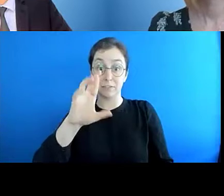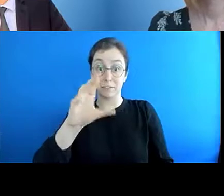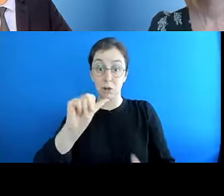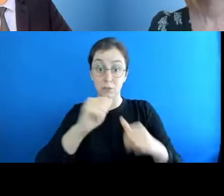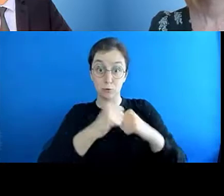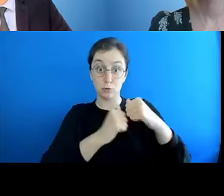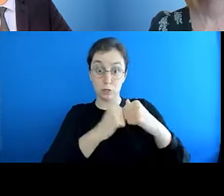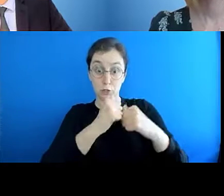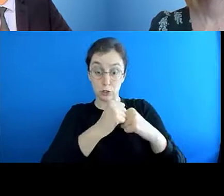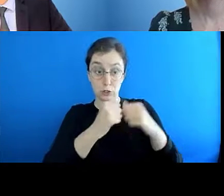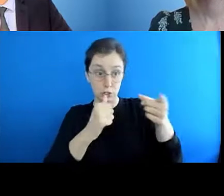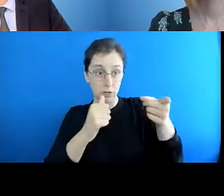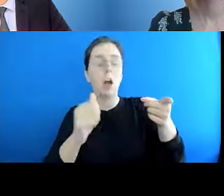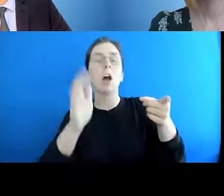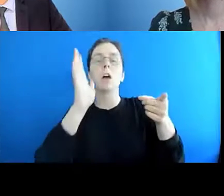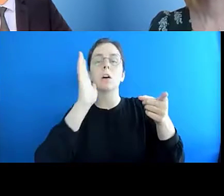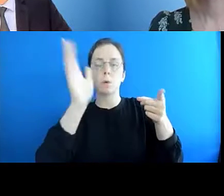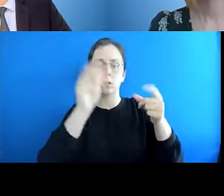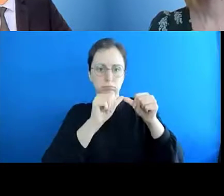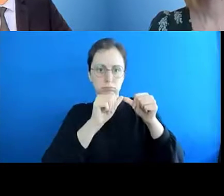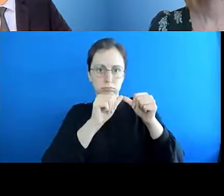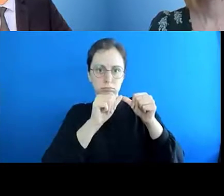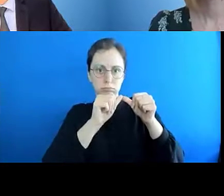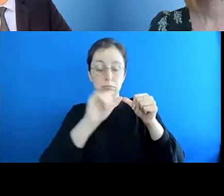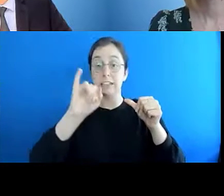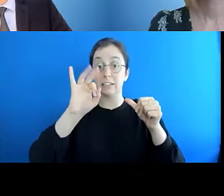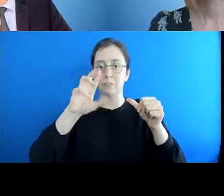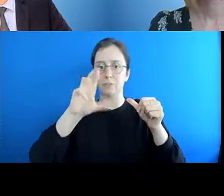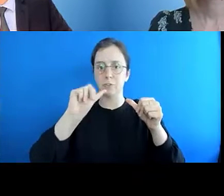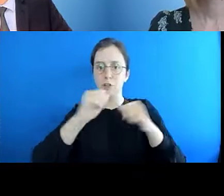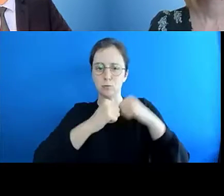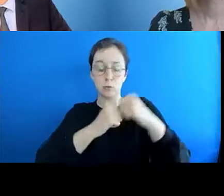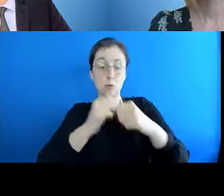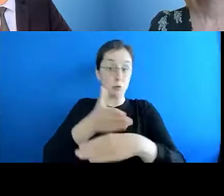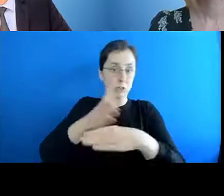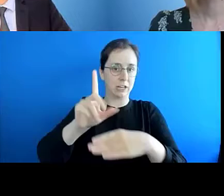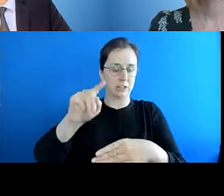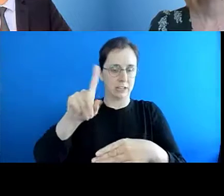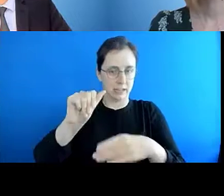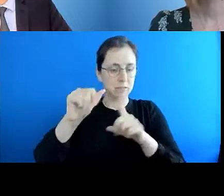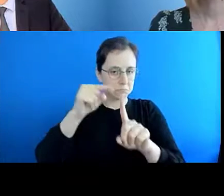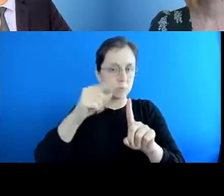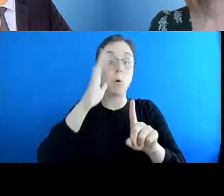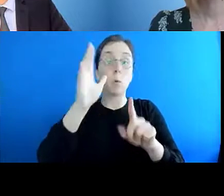will extend beyond ... the infrastructure for sharing data will extend beyond the project period,